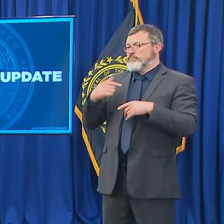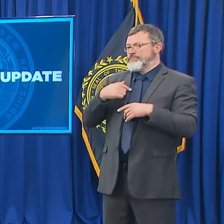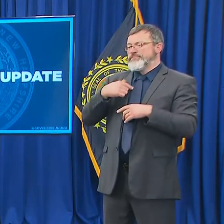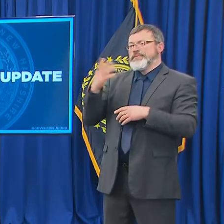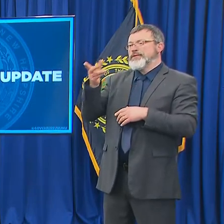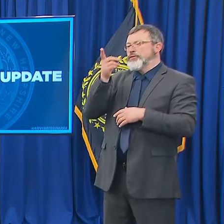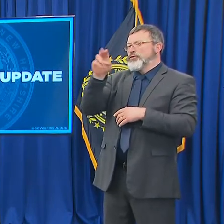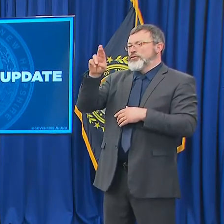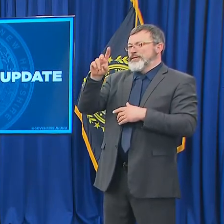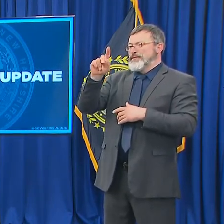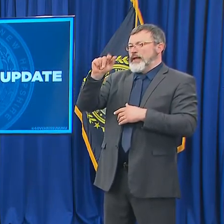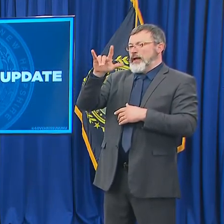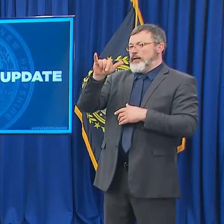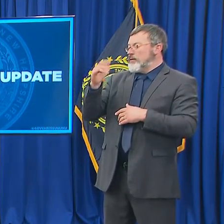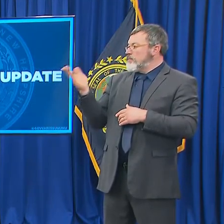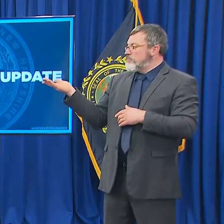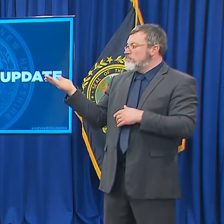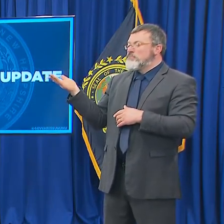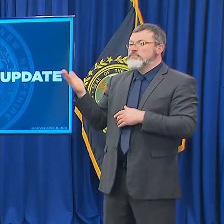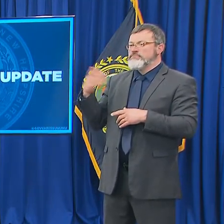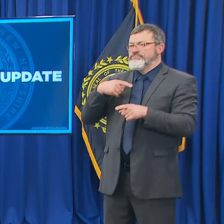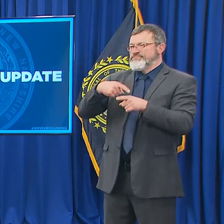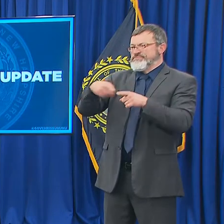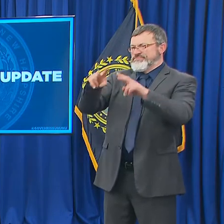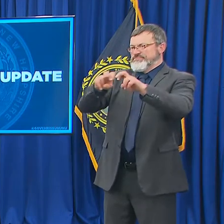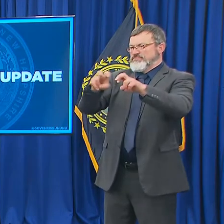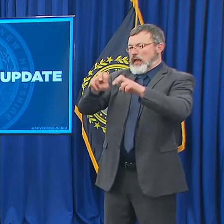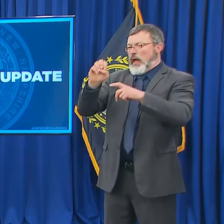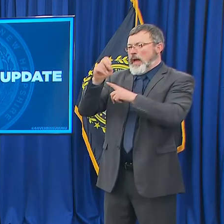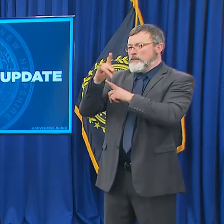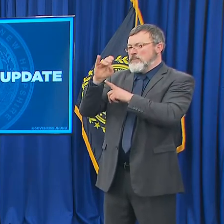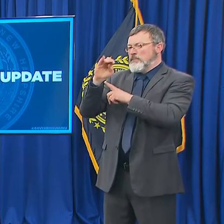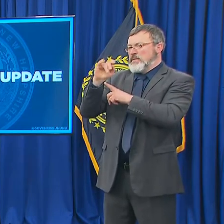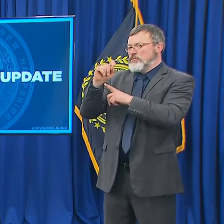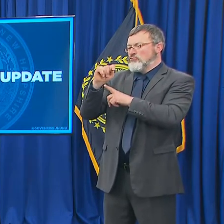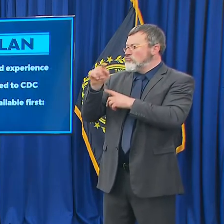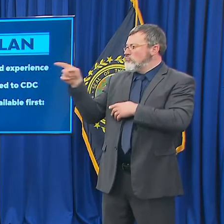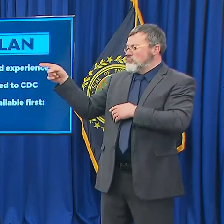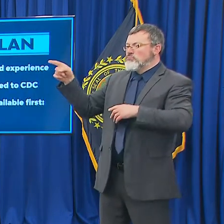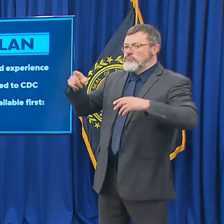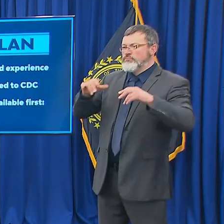So we're going to leverage all these plans and the work we've done before with H1N1